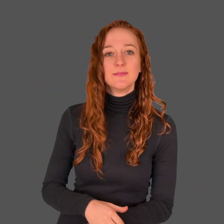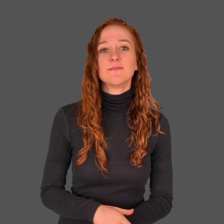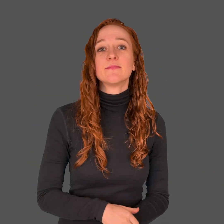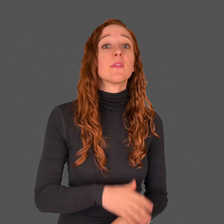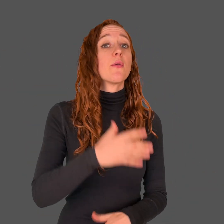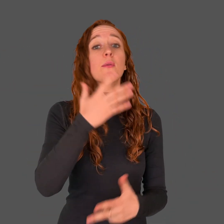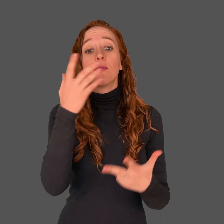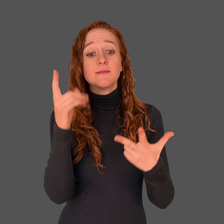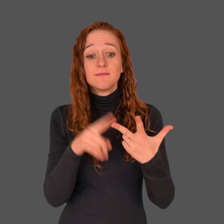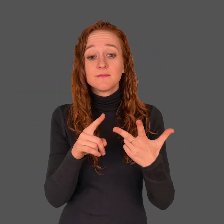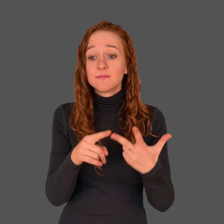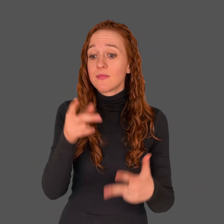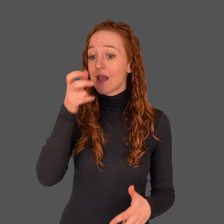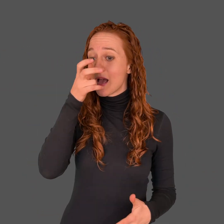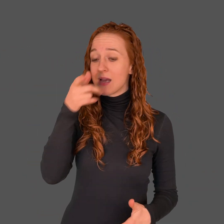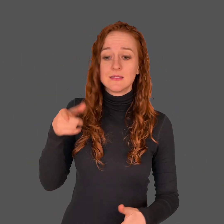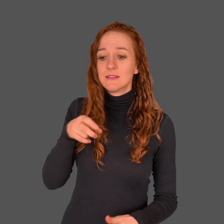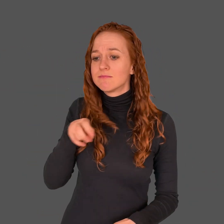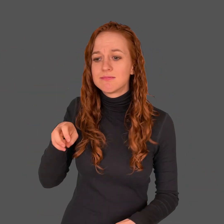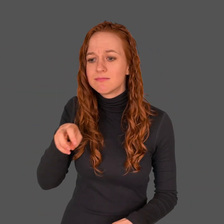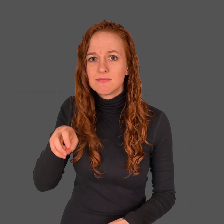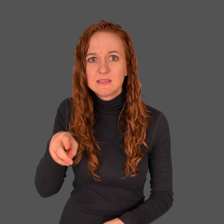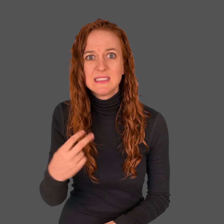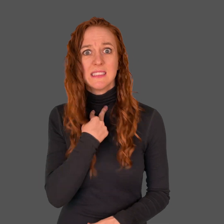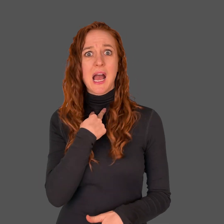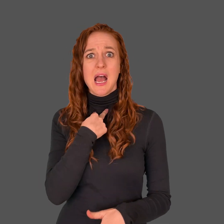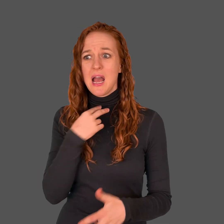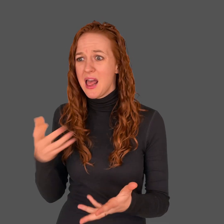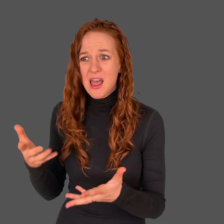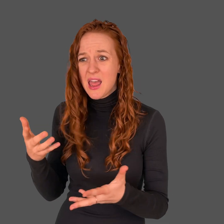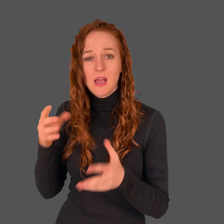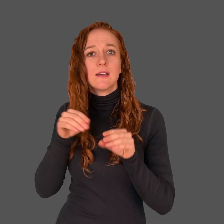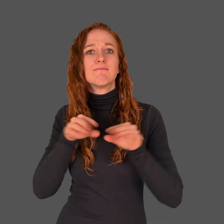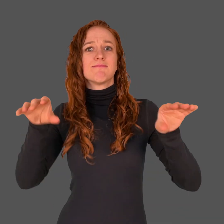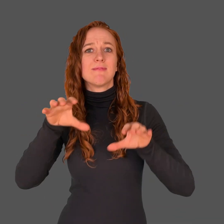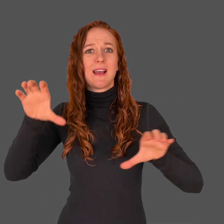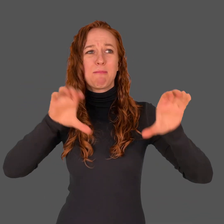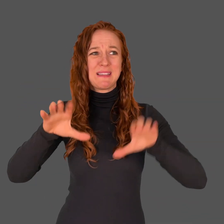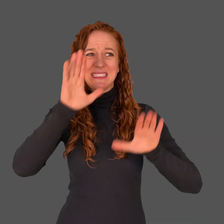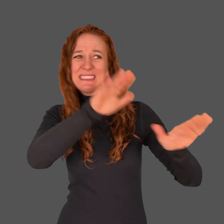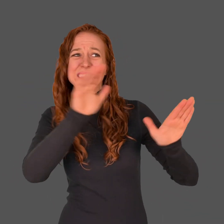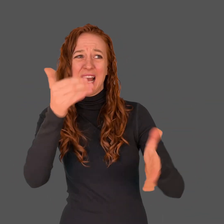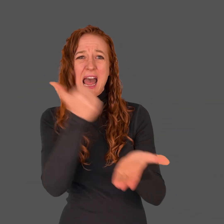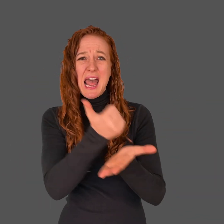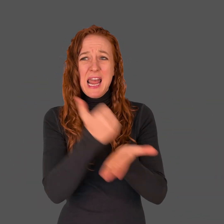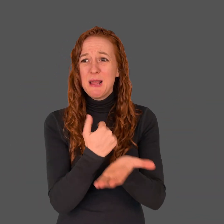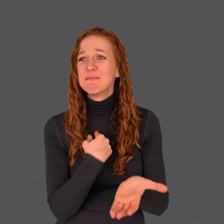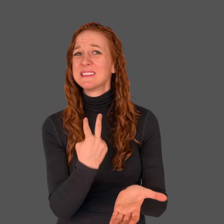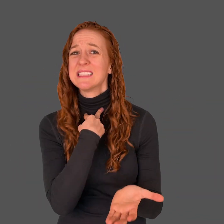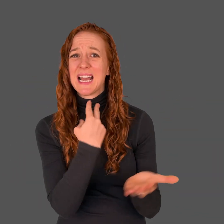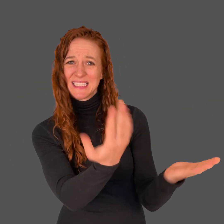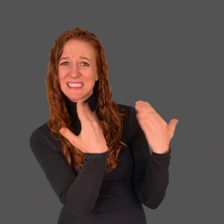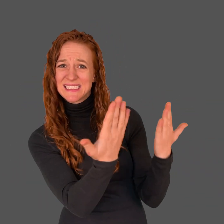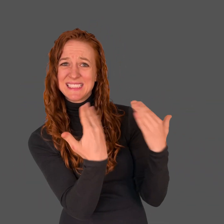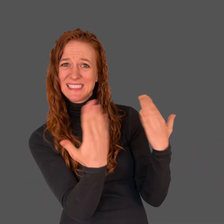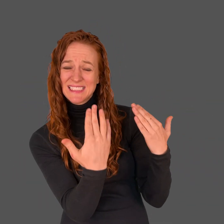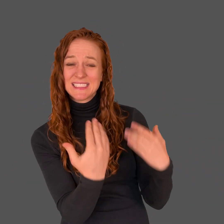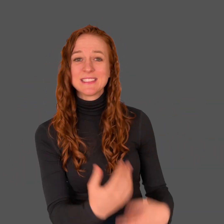or “Help, I’m stuck!”